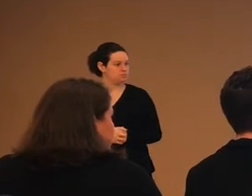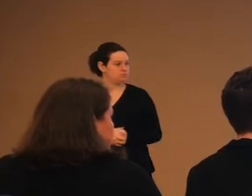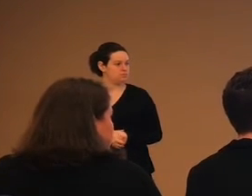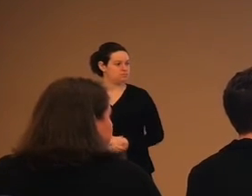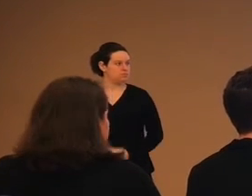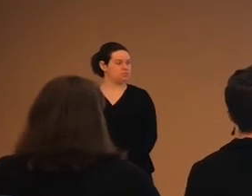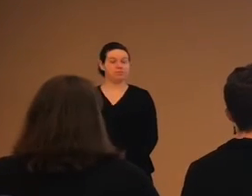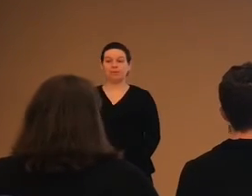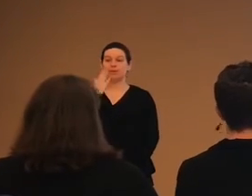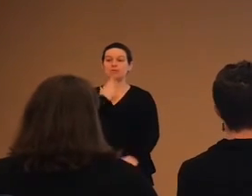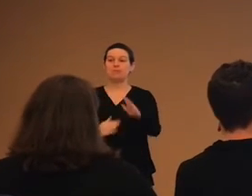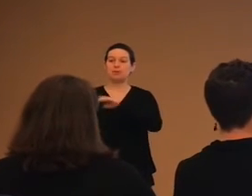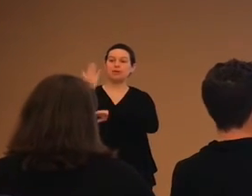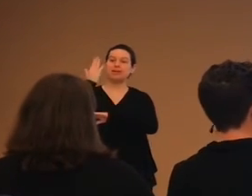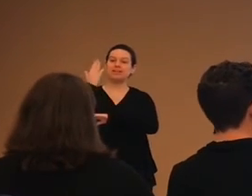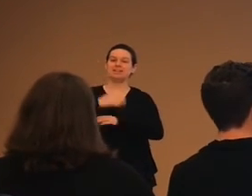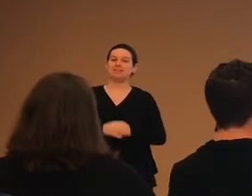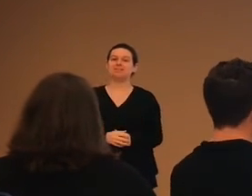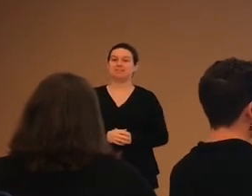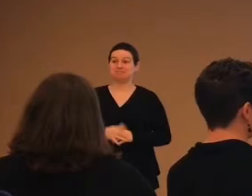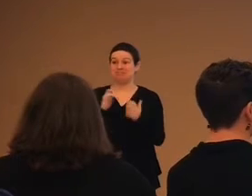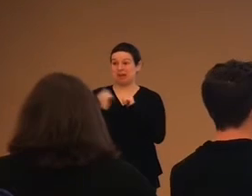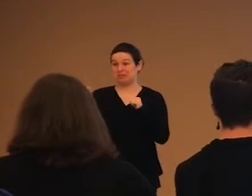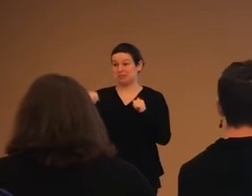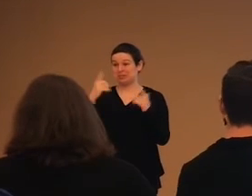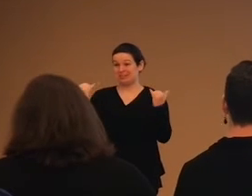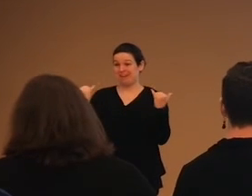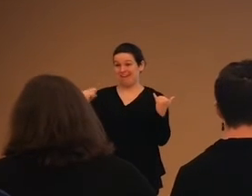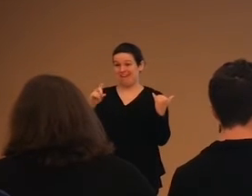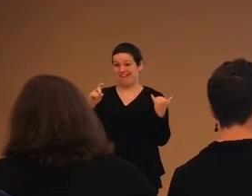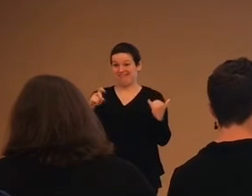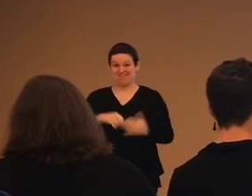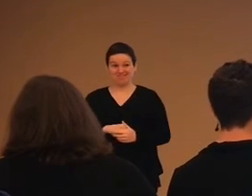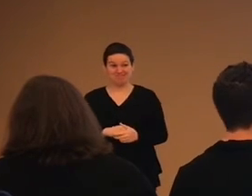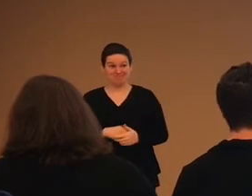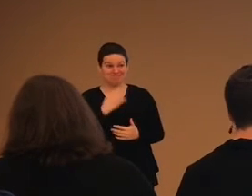Good morning How are you guys today? Good!